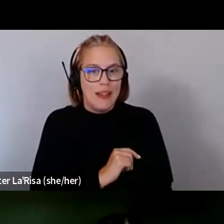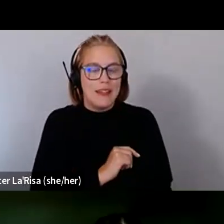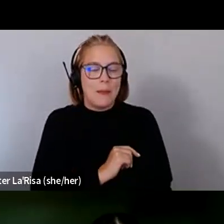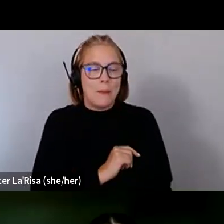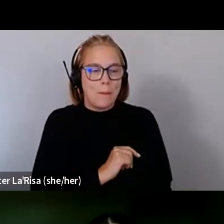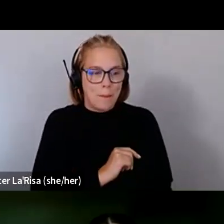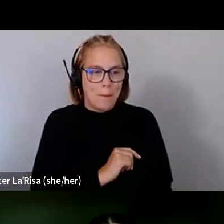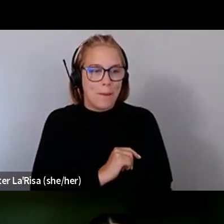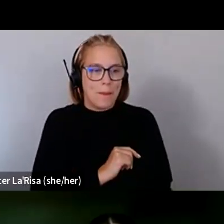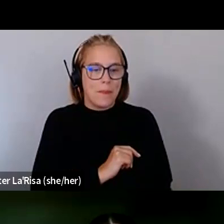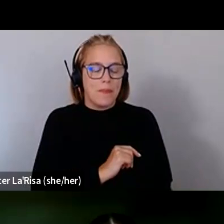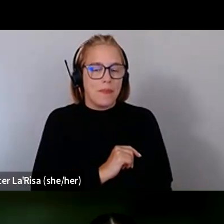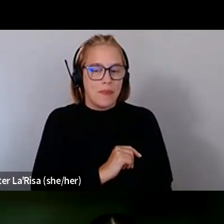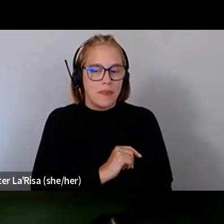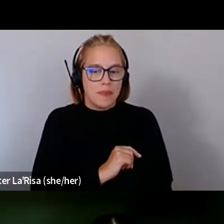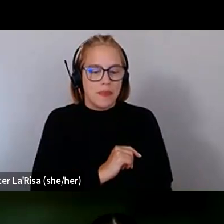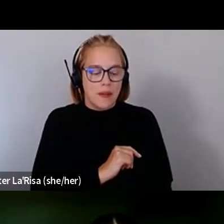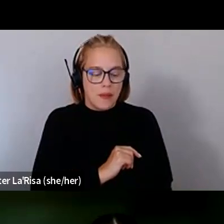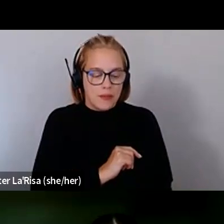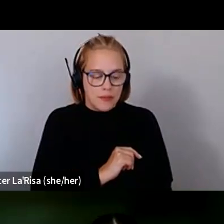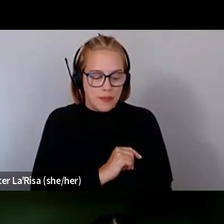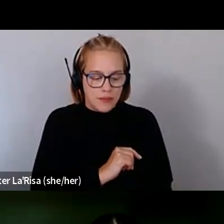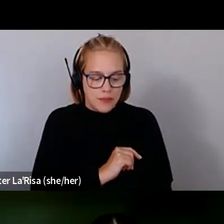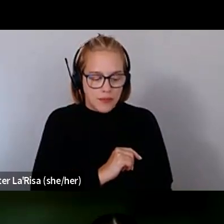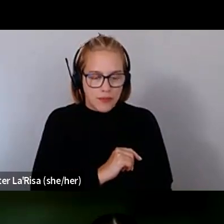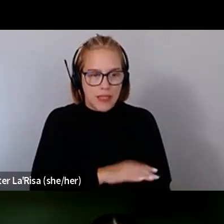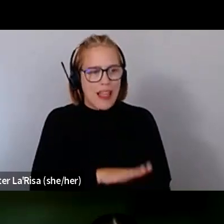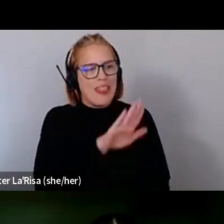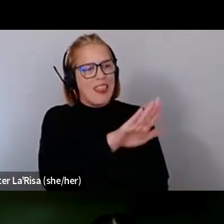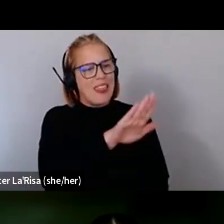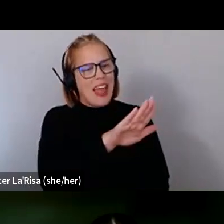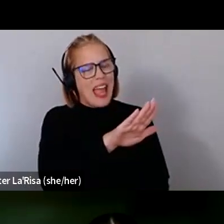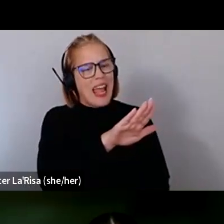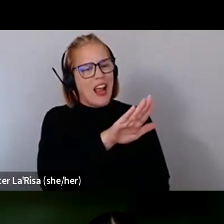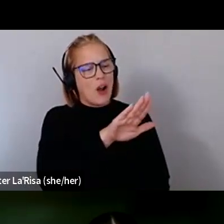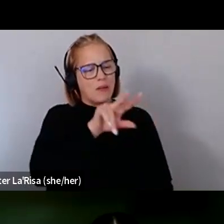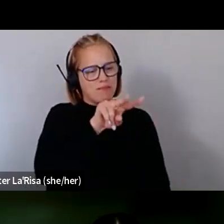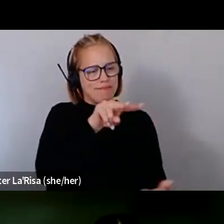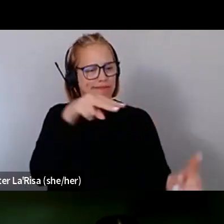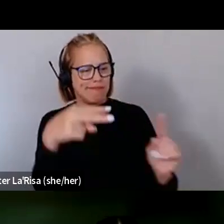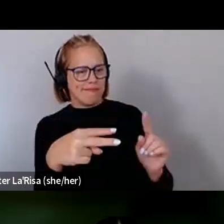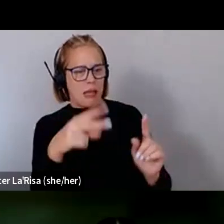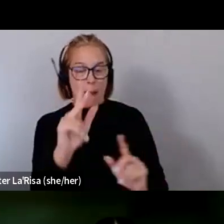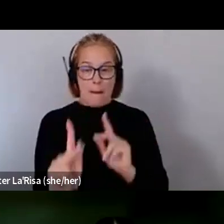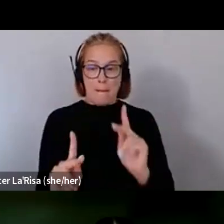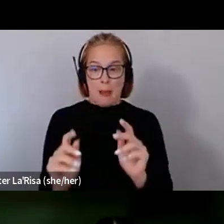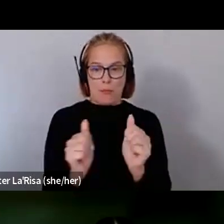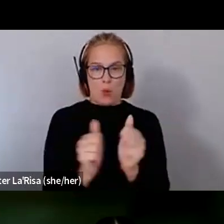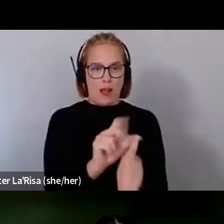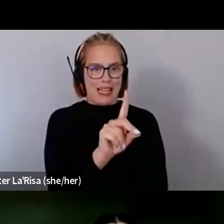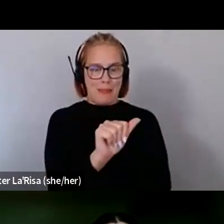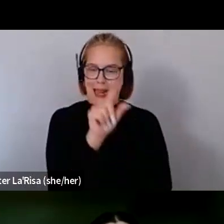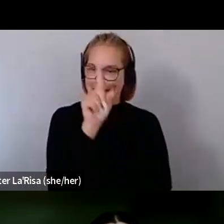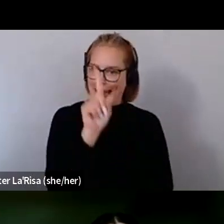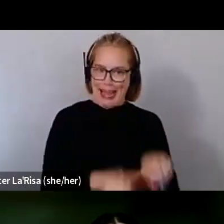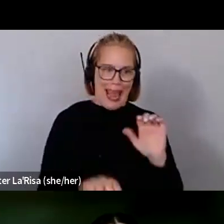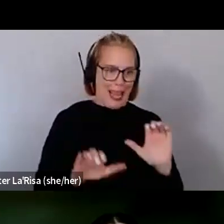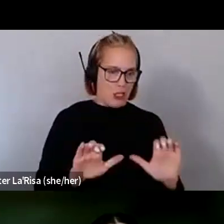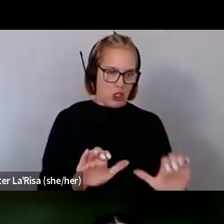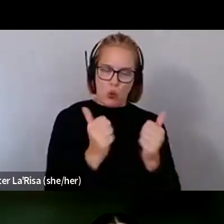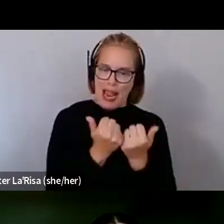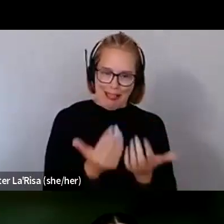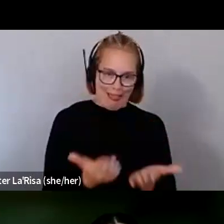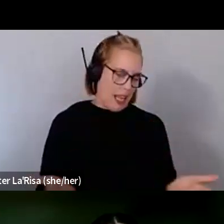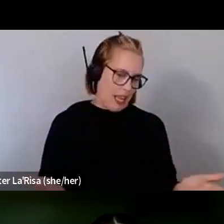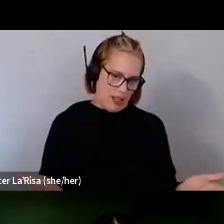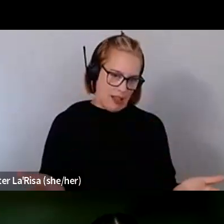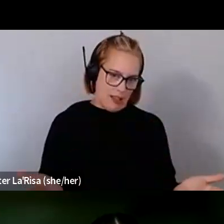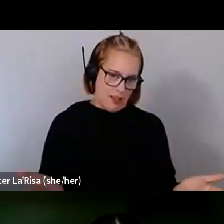with it?